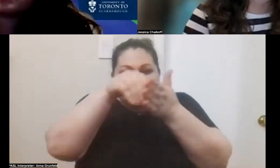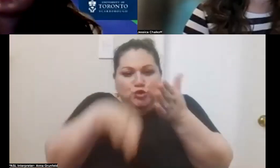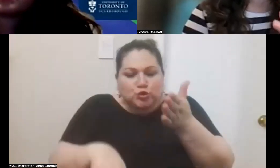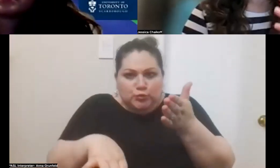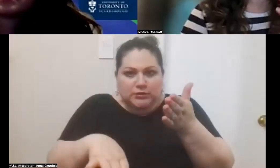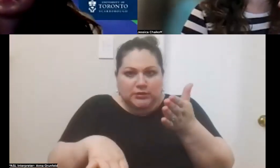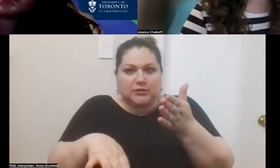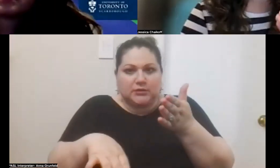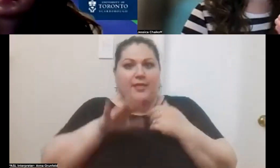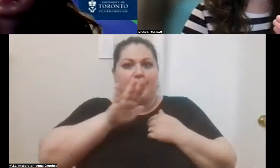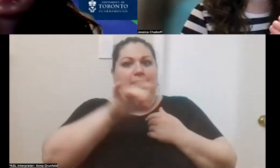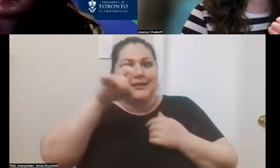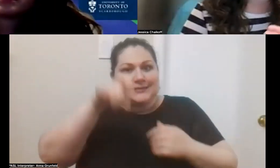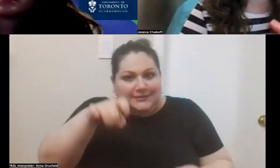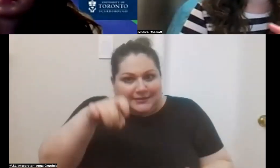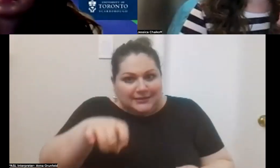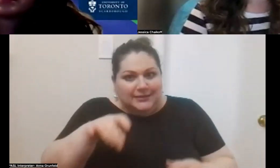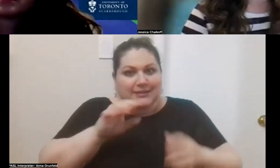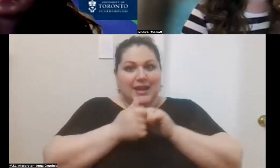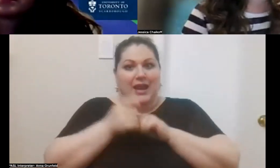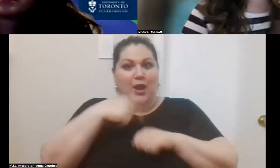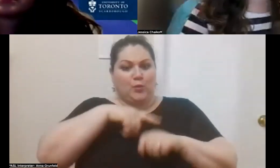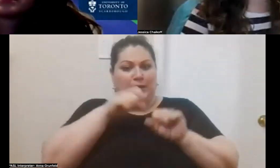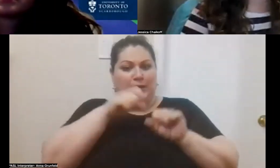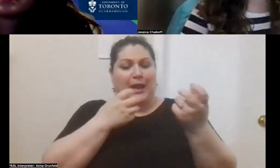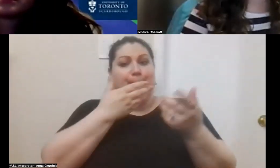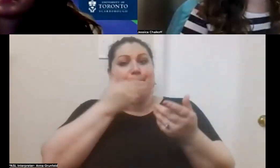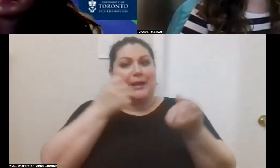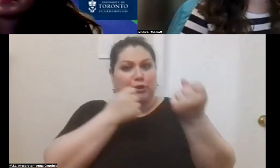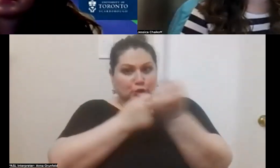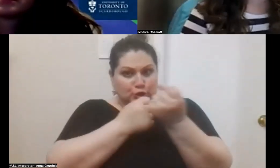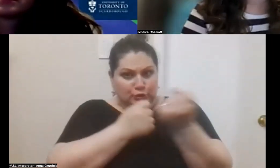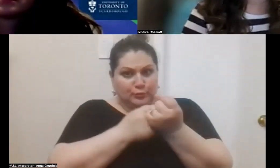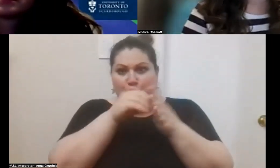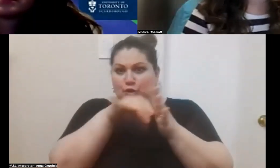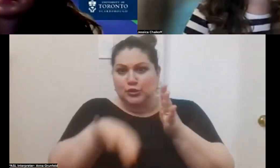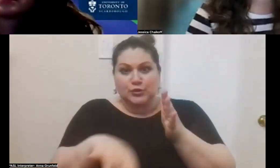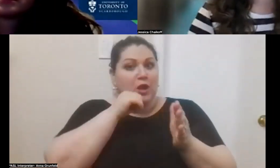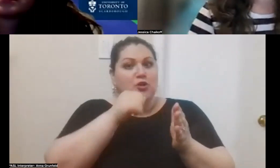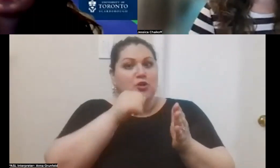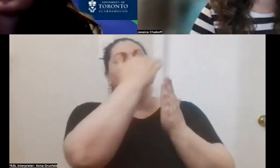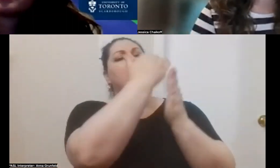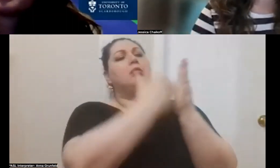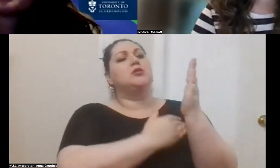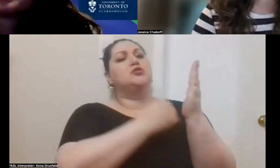How can we better support the student? Not going to waste it approved accommodations. Thank you.